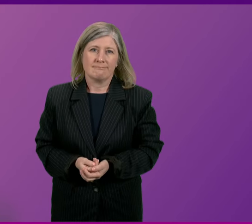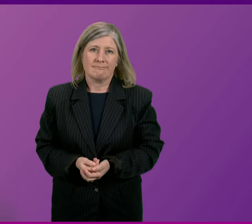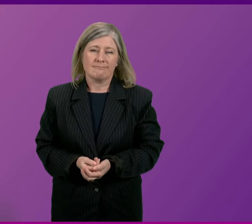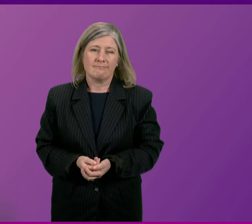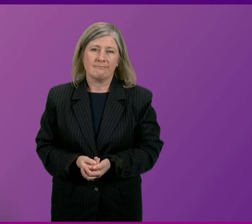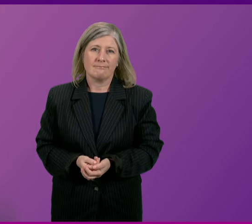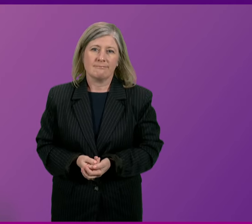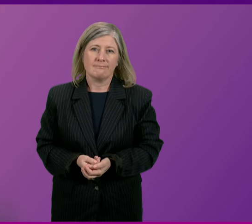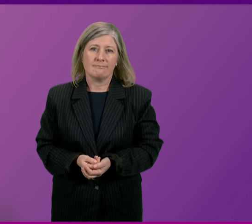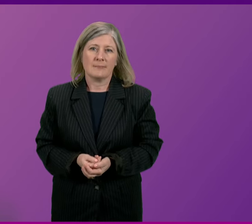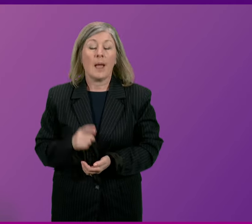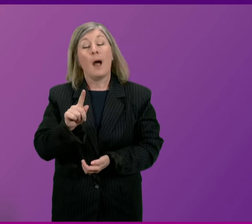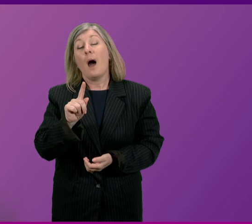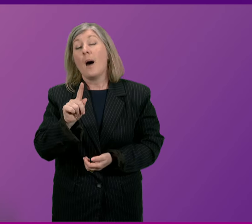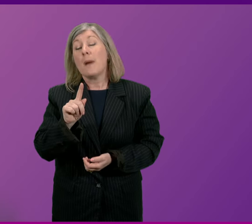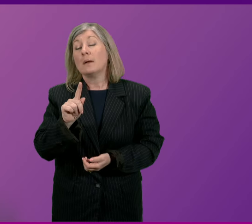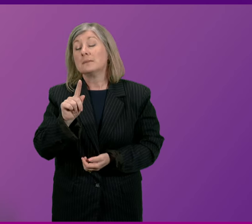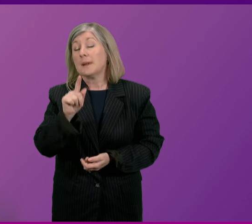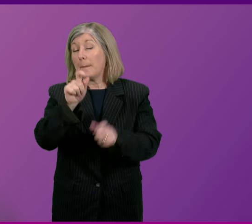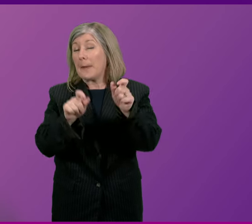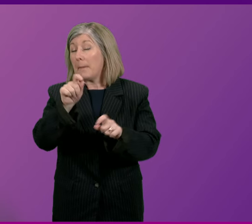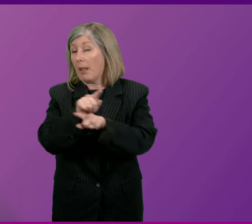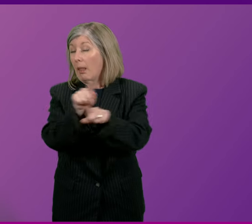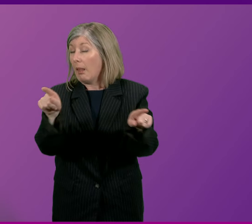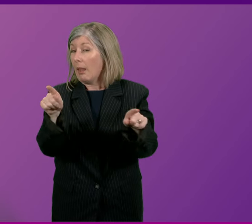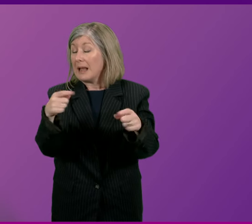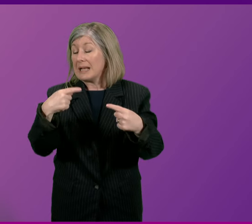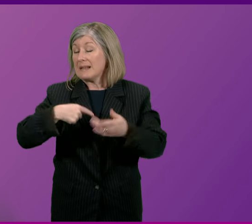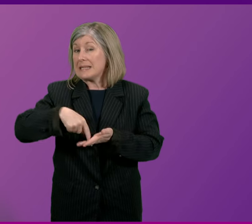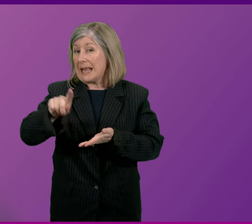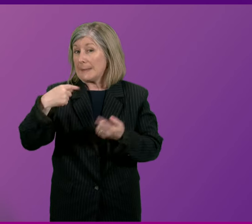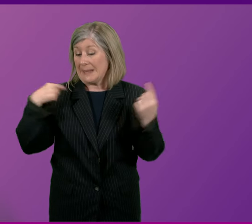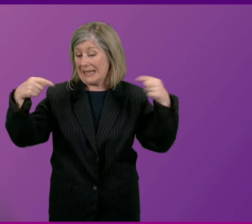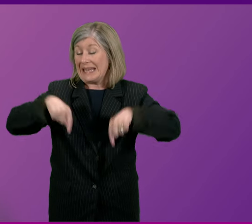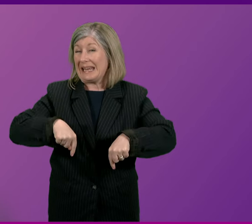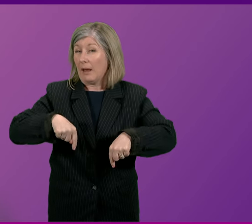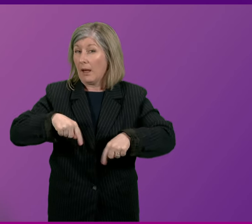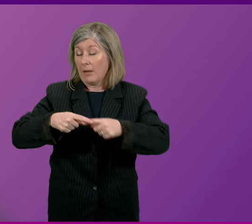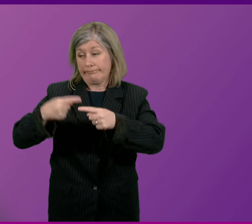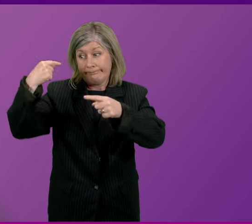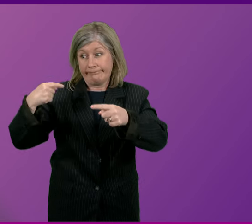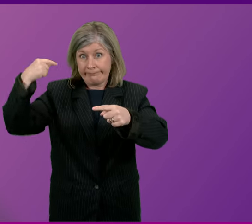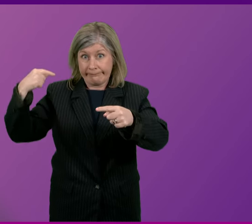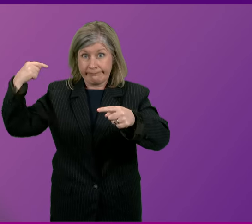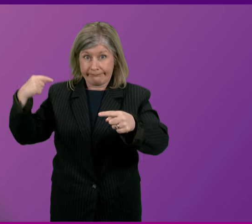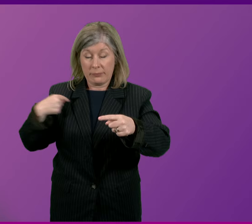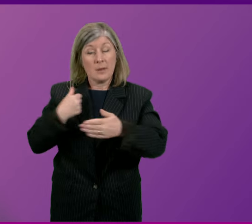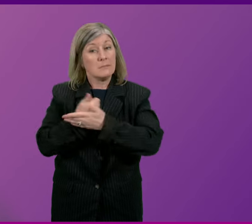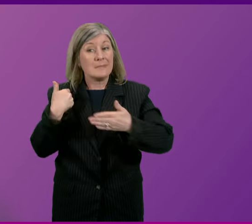The people did send me here. The people have sent me here. In every election when I have had my name